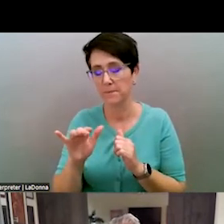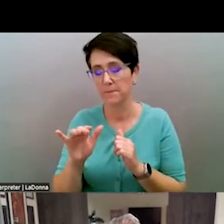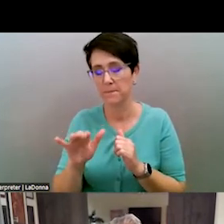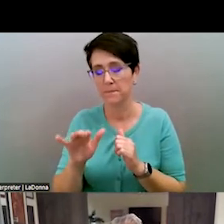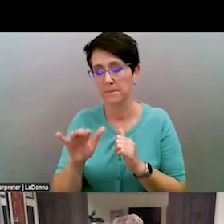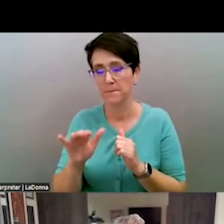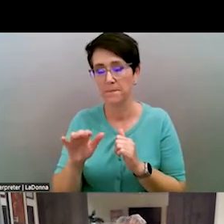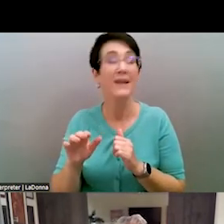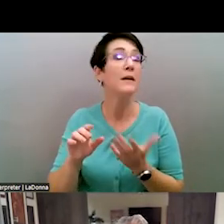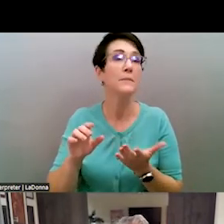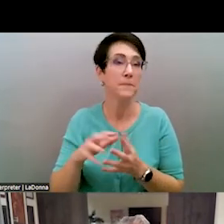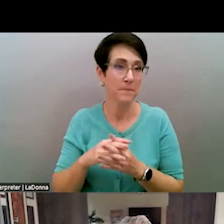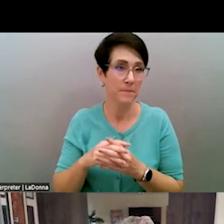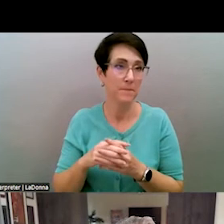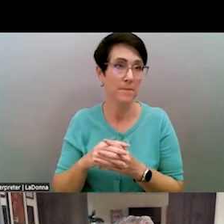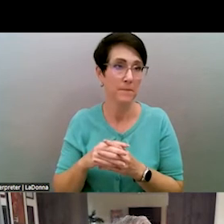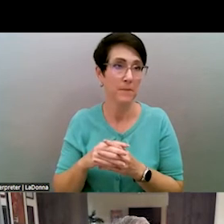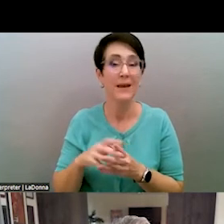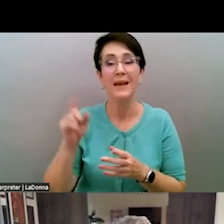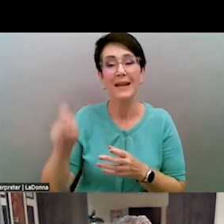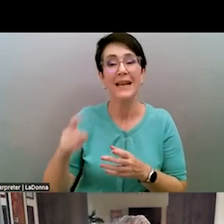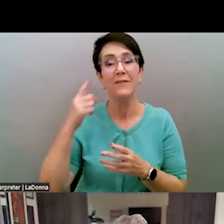NEED FOR THE CRISIS IS. SO, AMERICAN PEDIATRICS